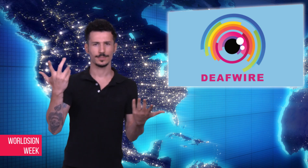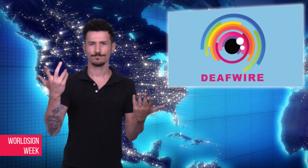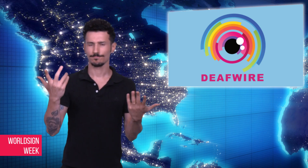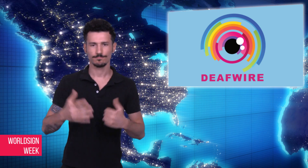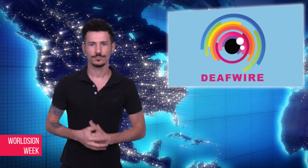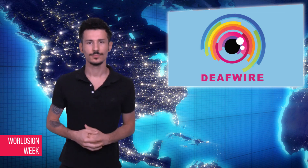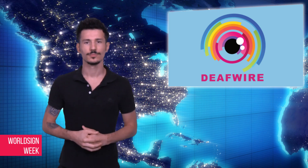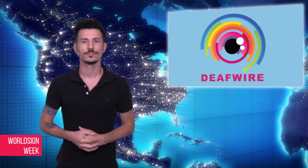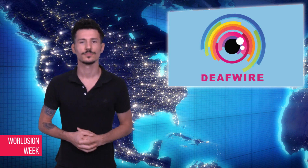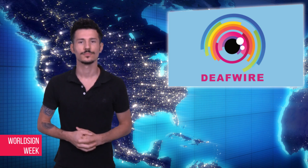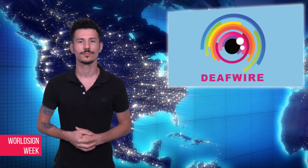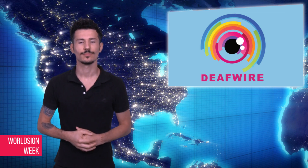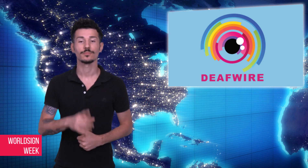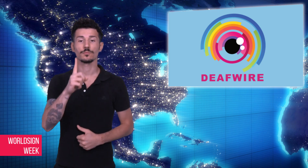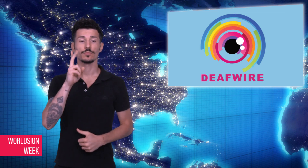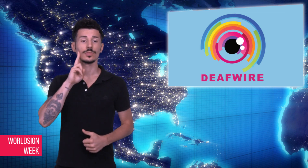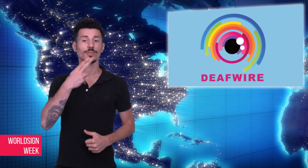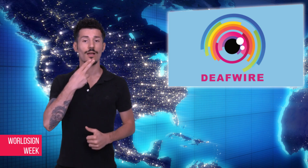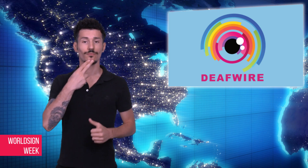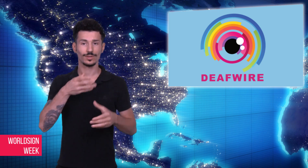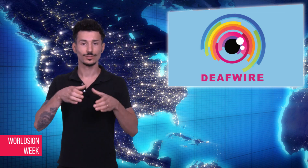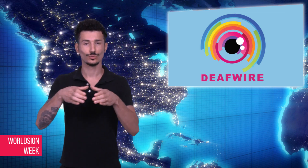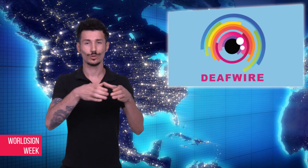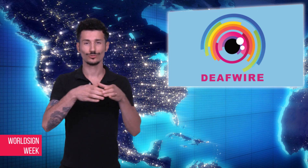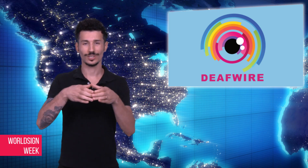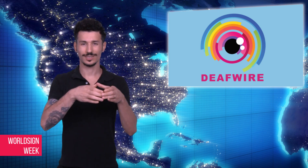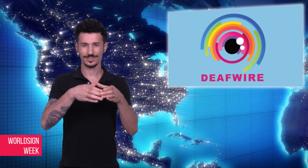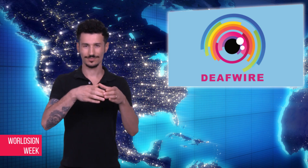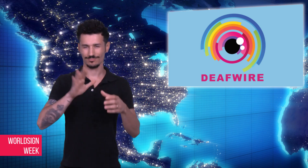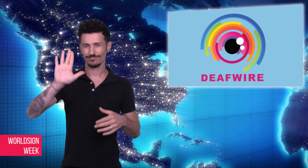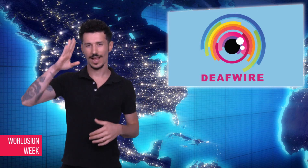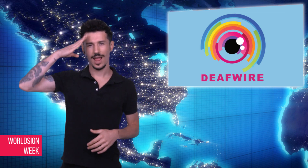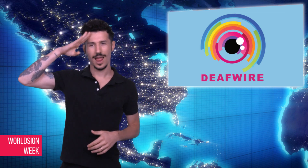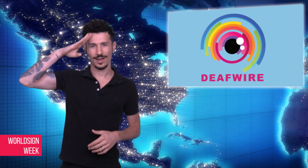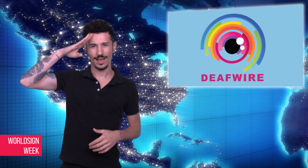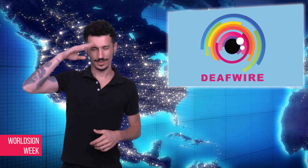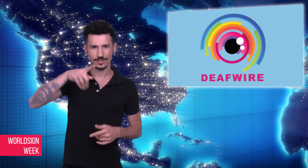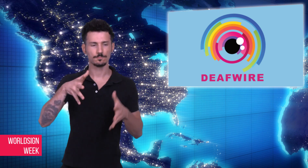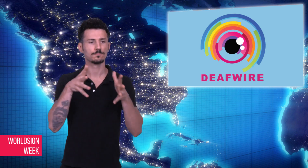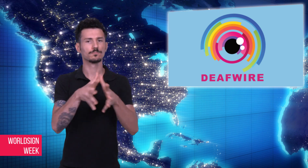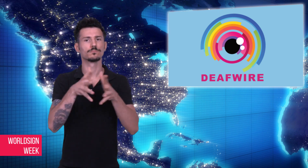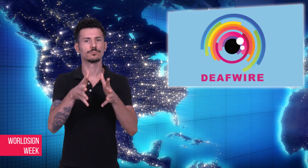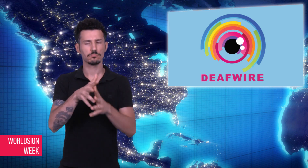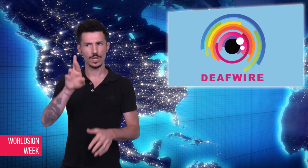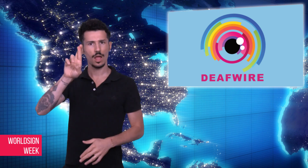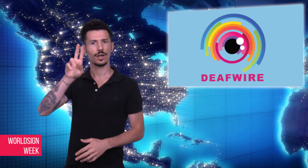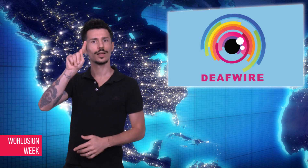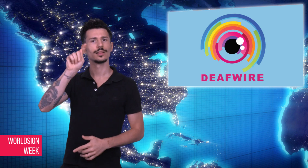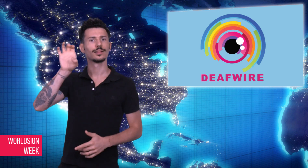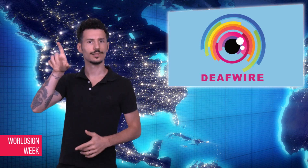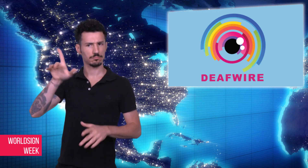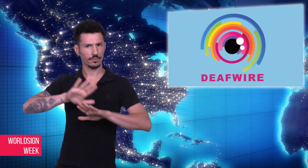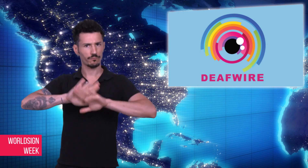what it described as 'the last minute nature and complexities with